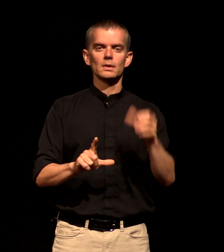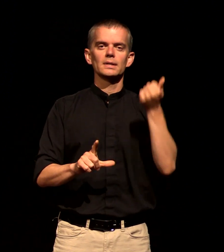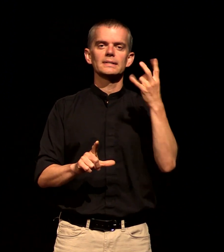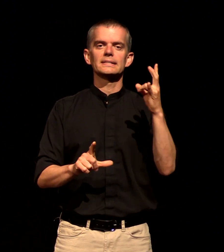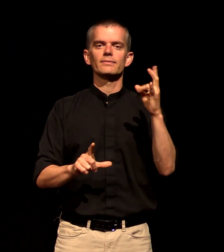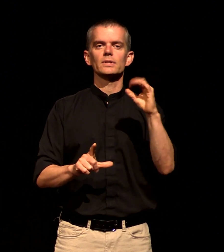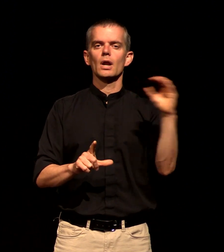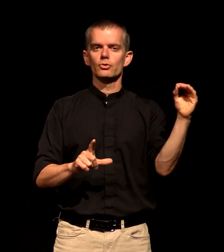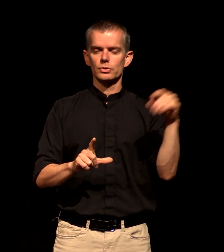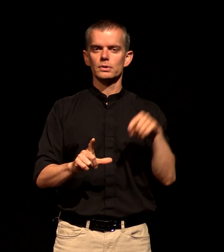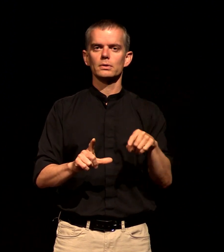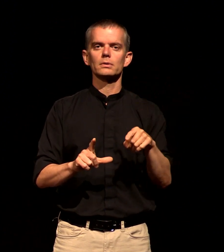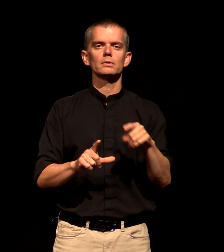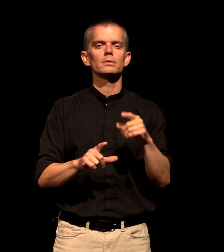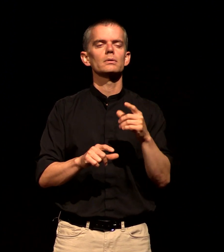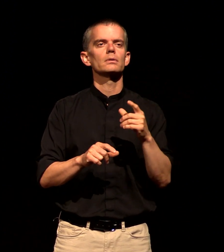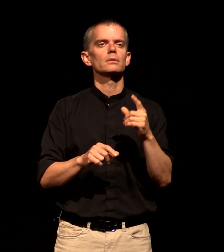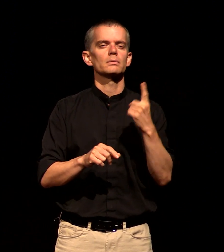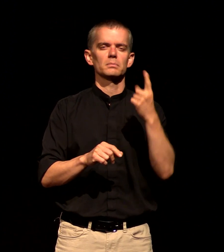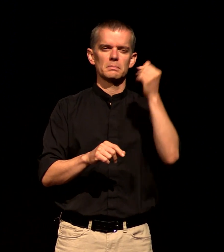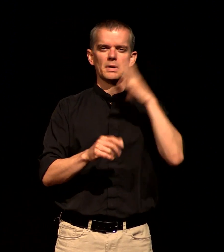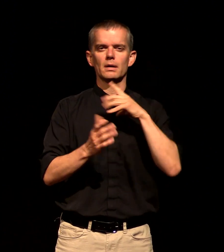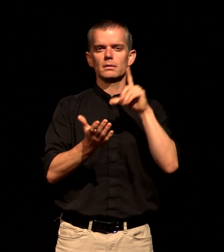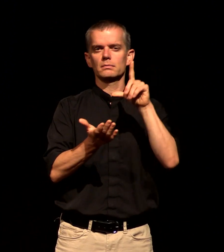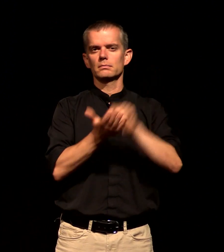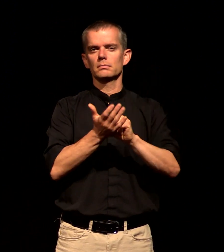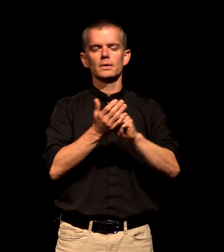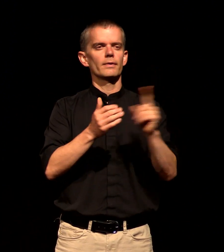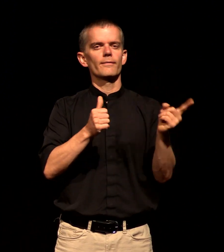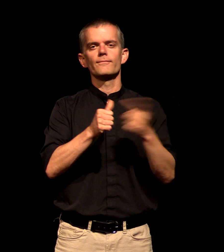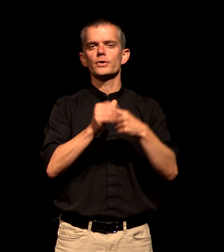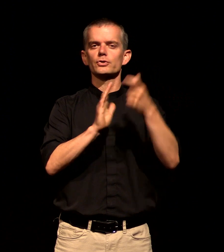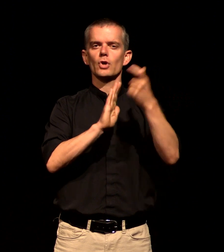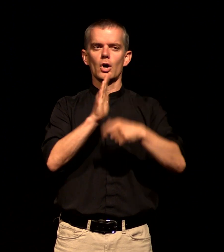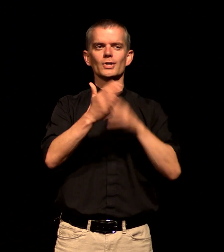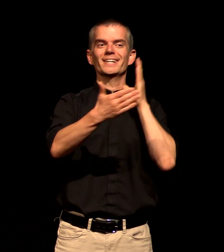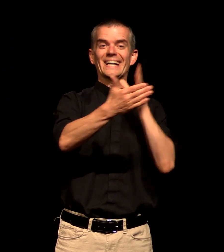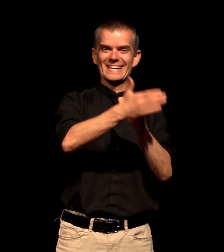biblically argued anti slavery tract in America and argues for